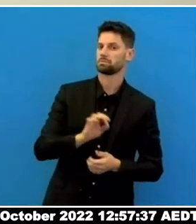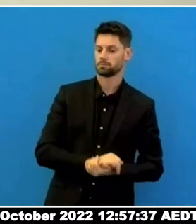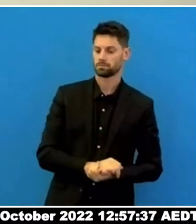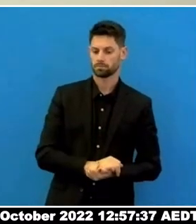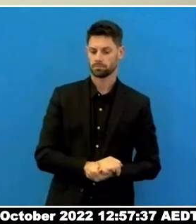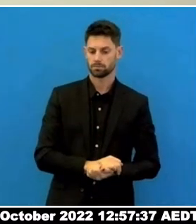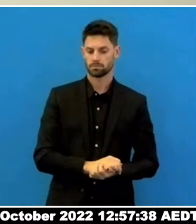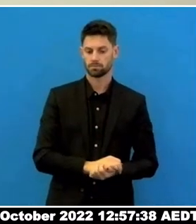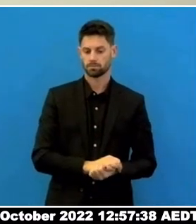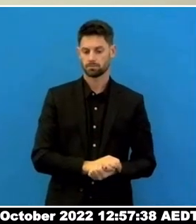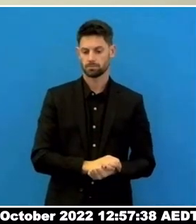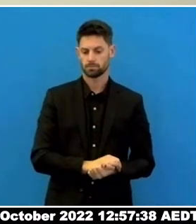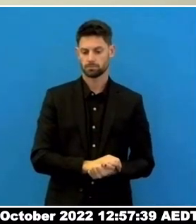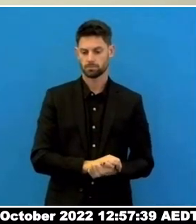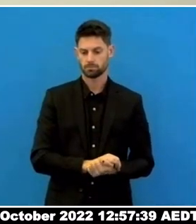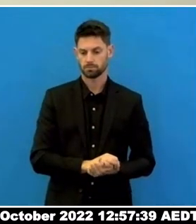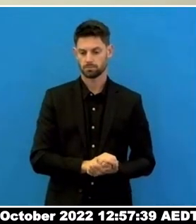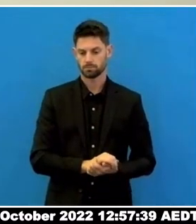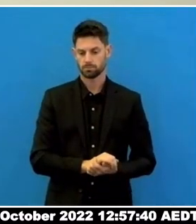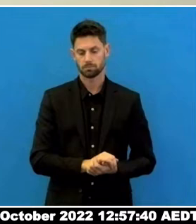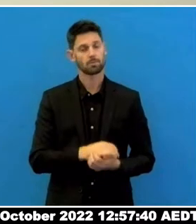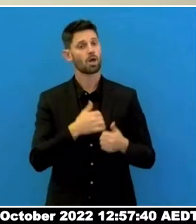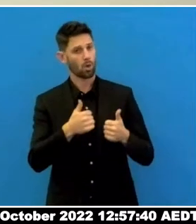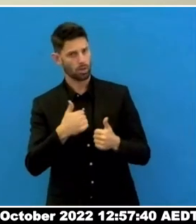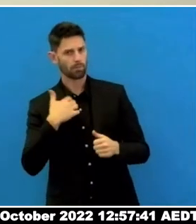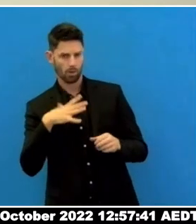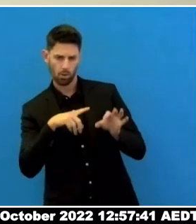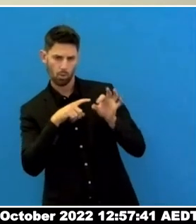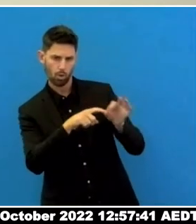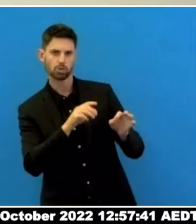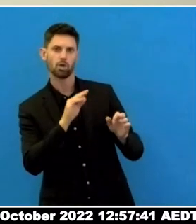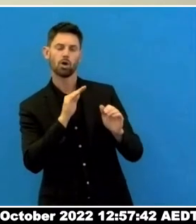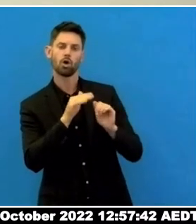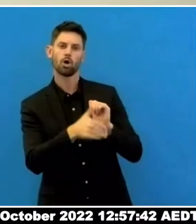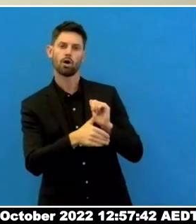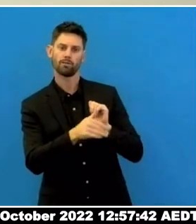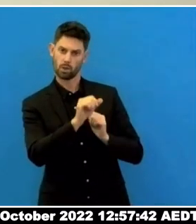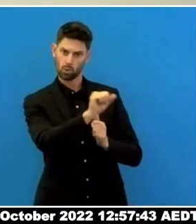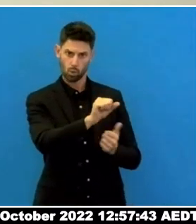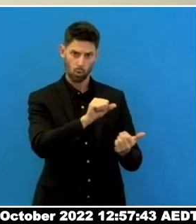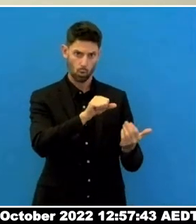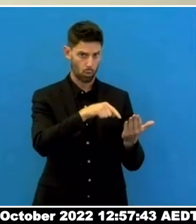Can I also ask you some questions about, in your submission,